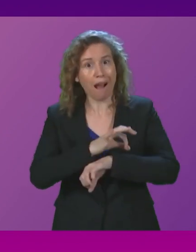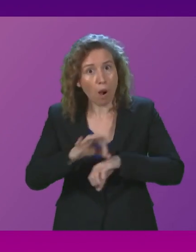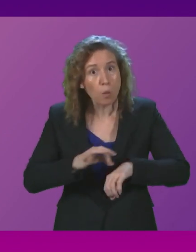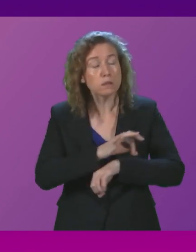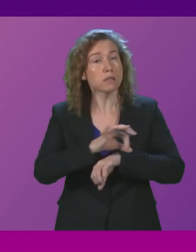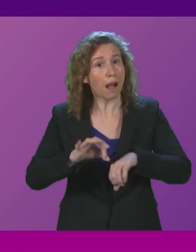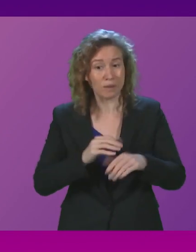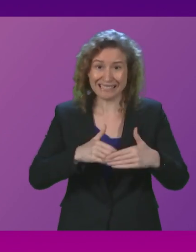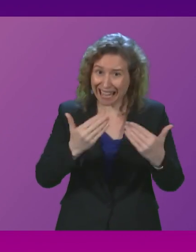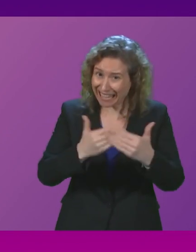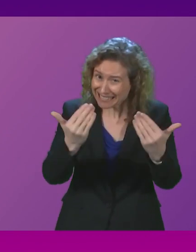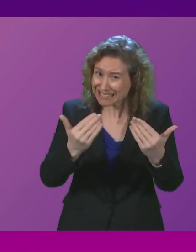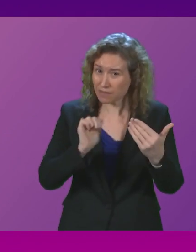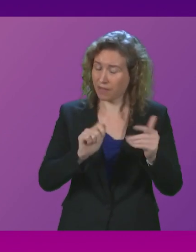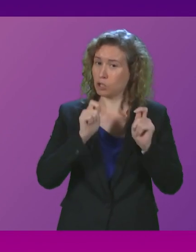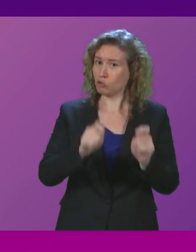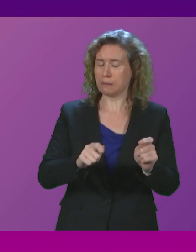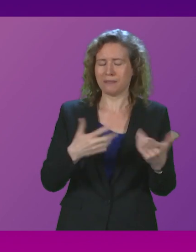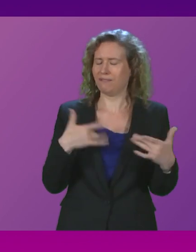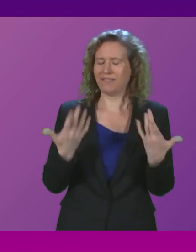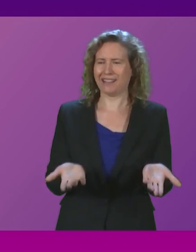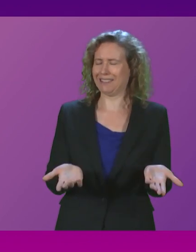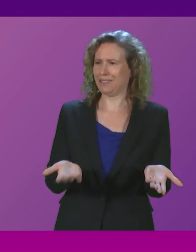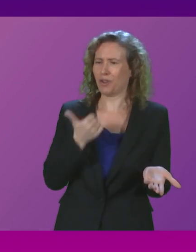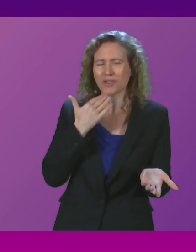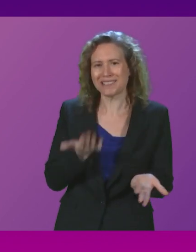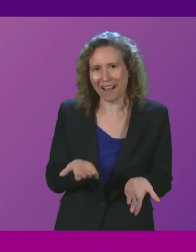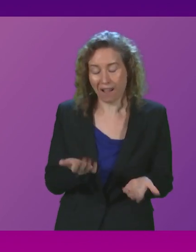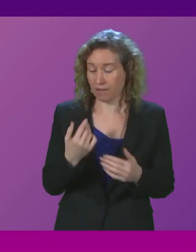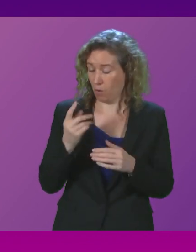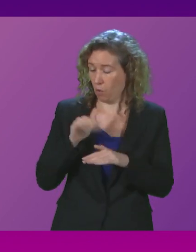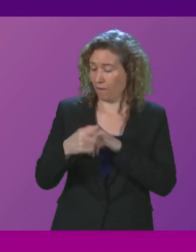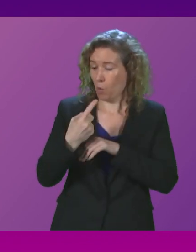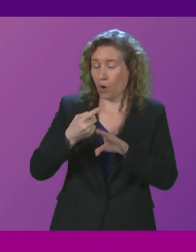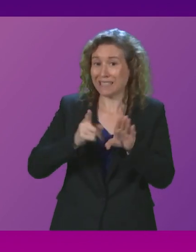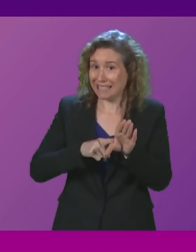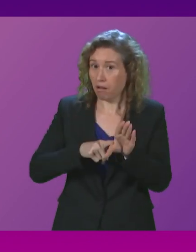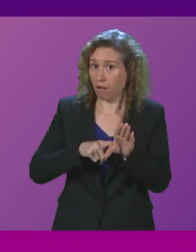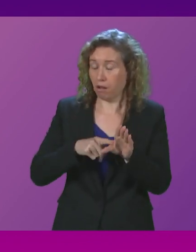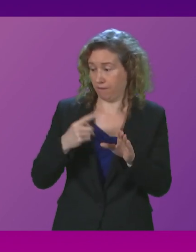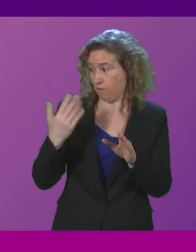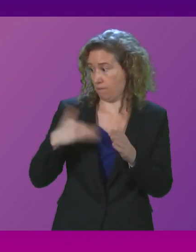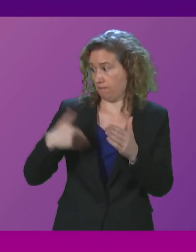We are now more than a year into the health secretary’s recovery plan, but the situation